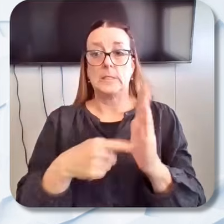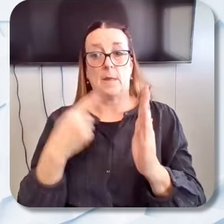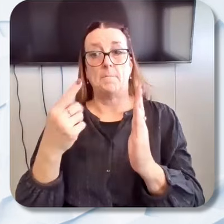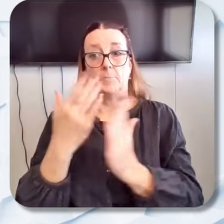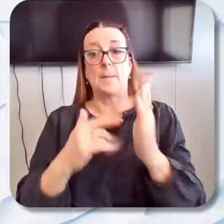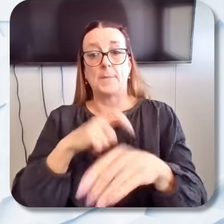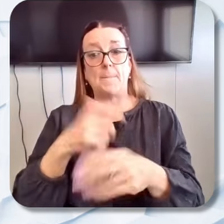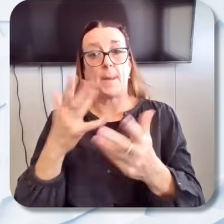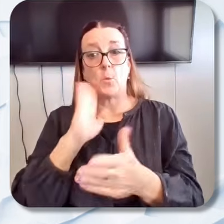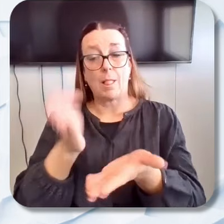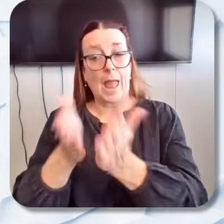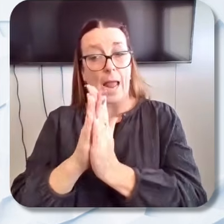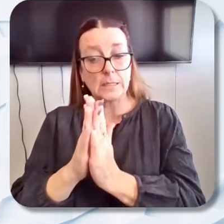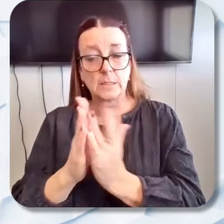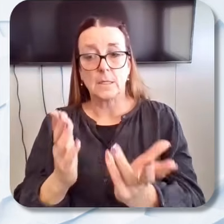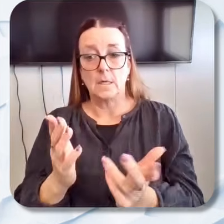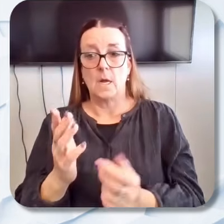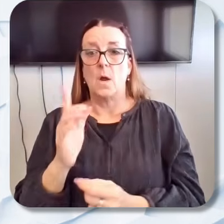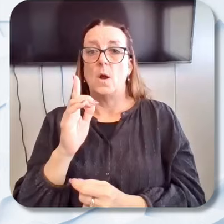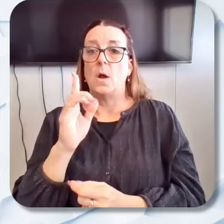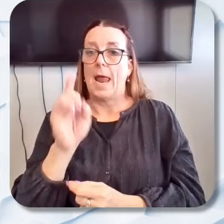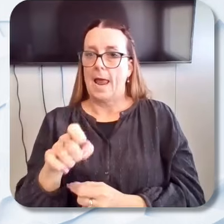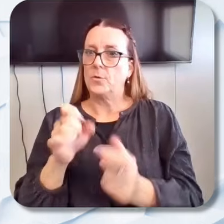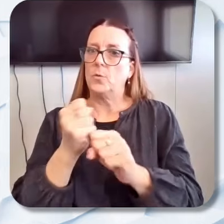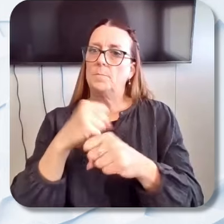We want to make sure that one of the things we have to make sure is that we want to make